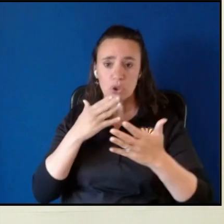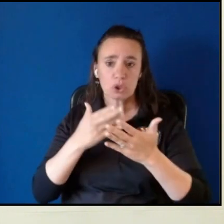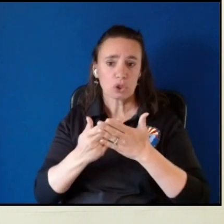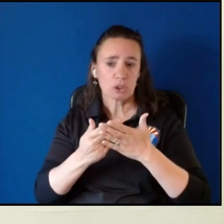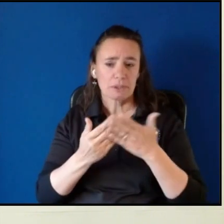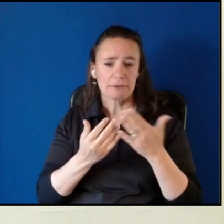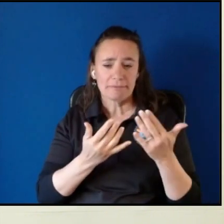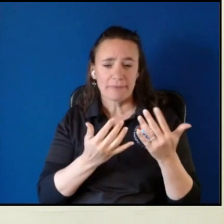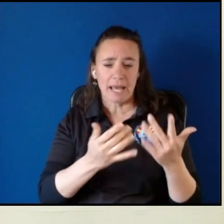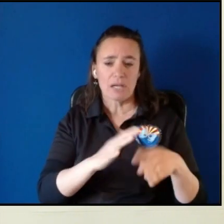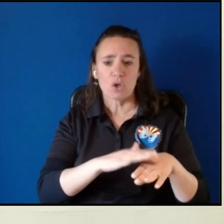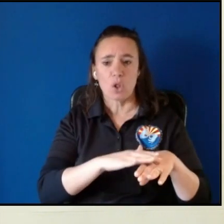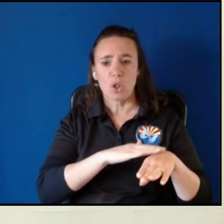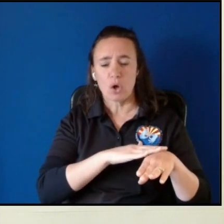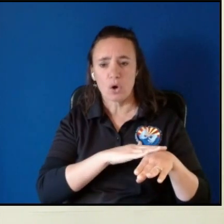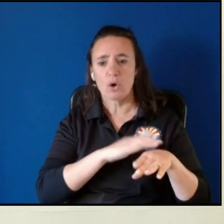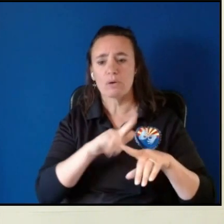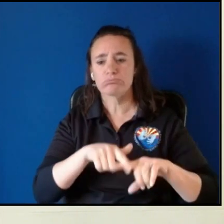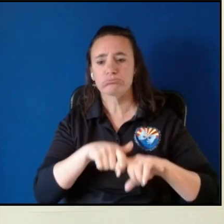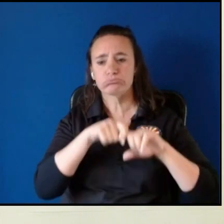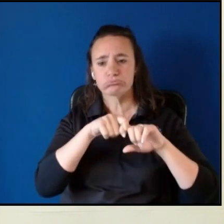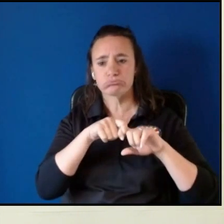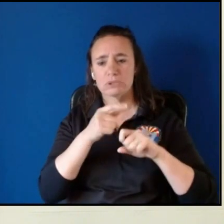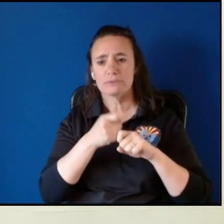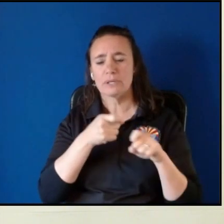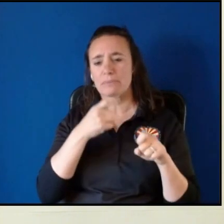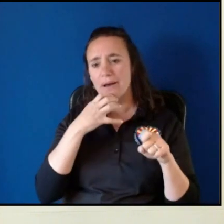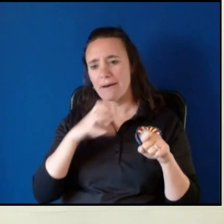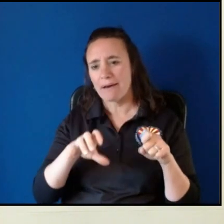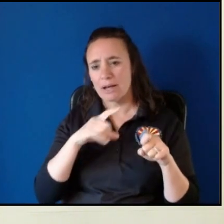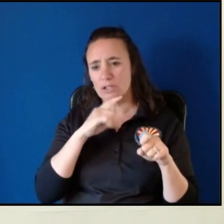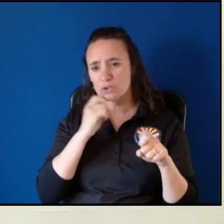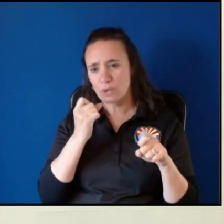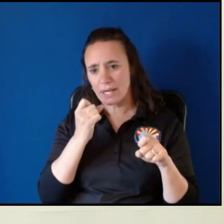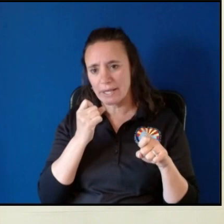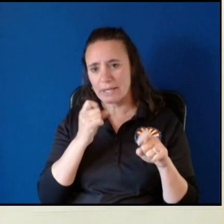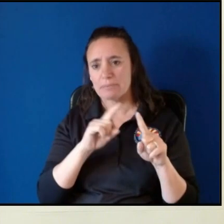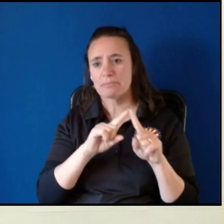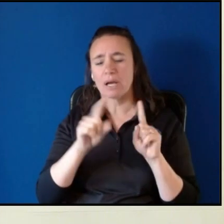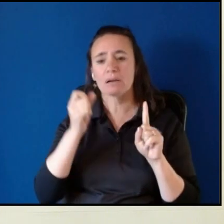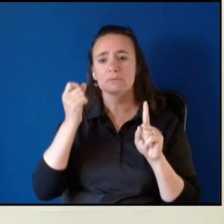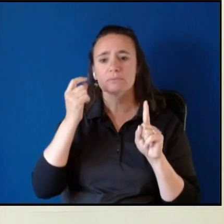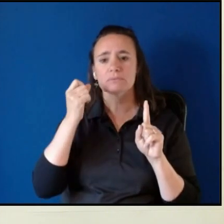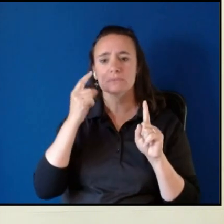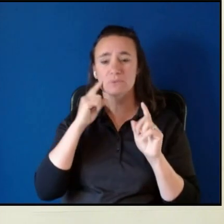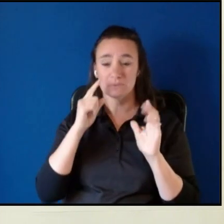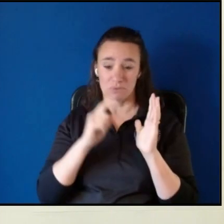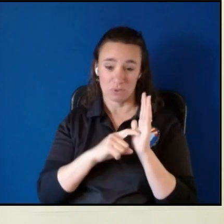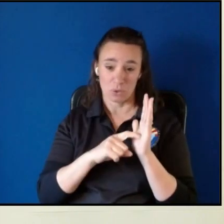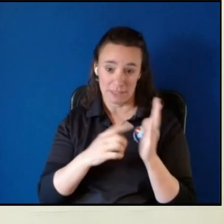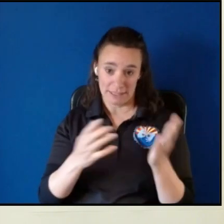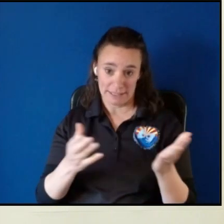from that hot, dry conditions. But because of what we're seeing here on this and reason these are here just to show you